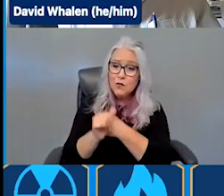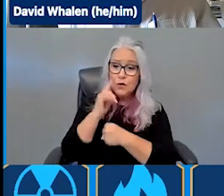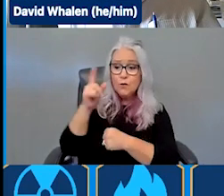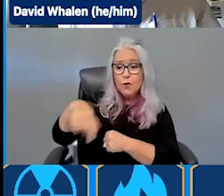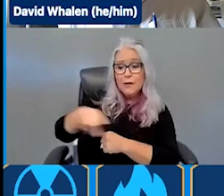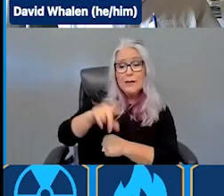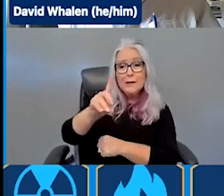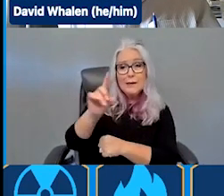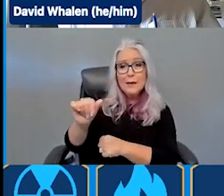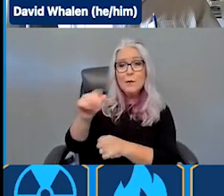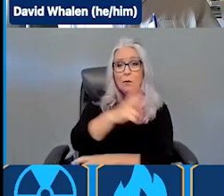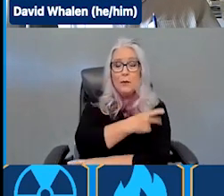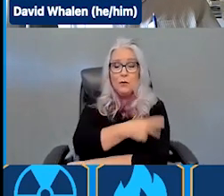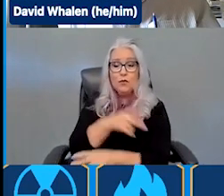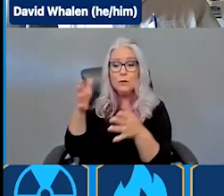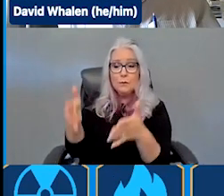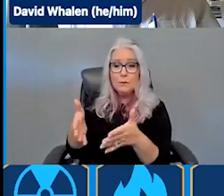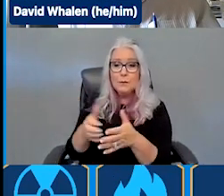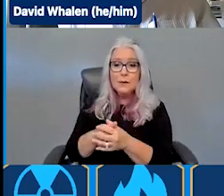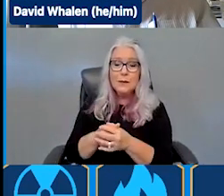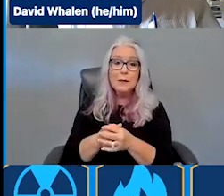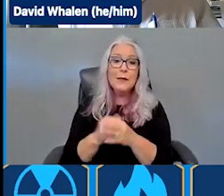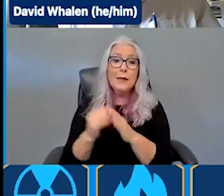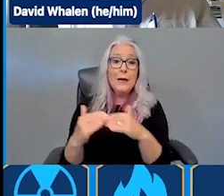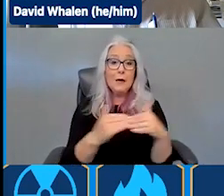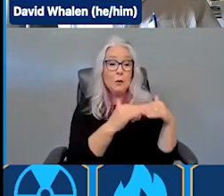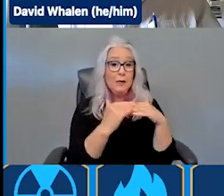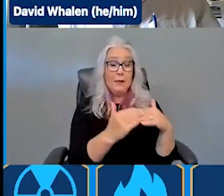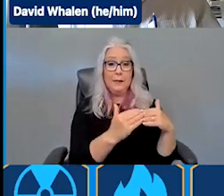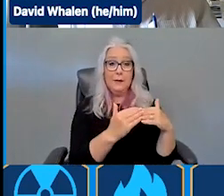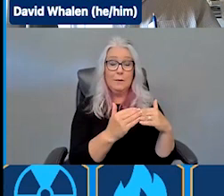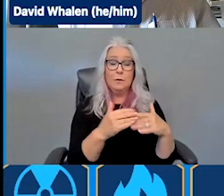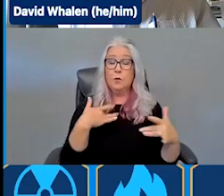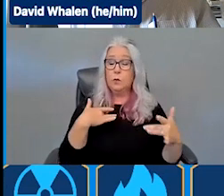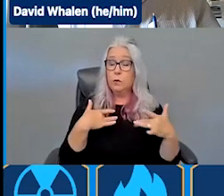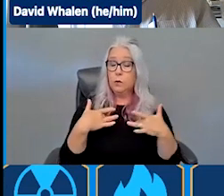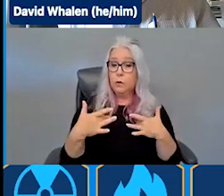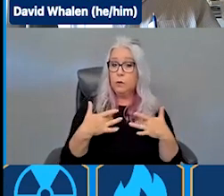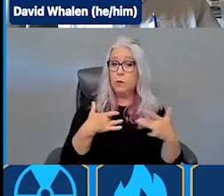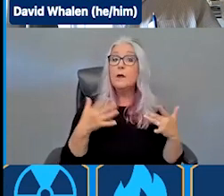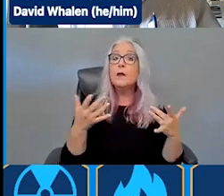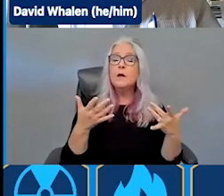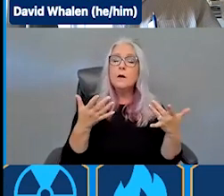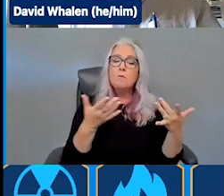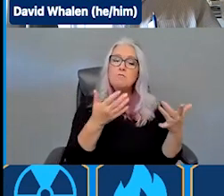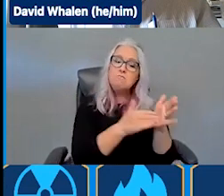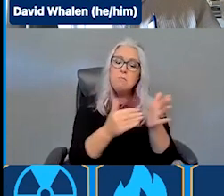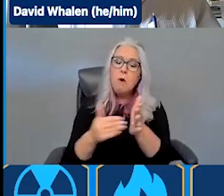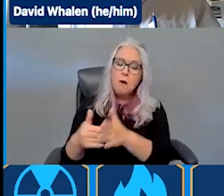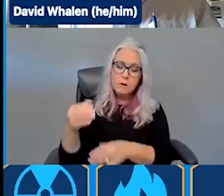And equity is also a concern. So you had throughout hospitals there have been actually a number of empirical